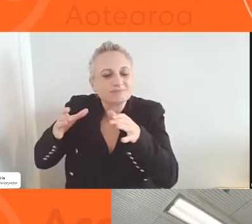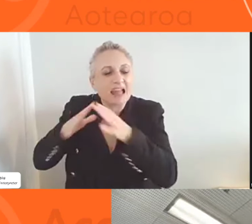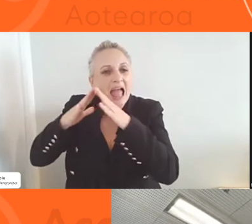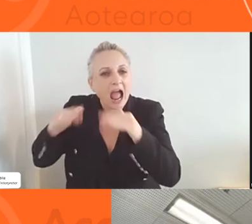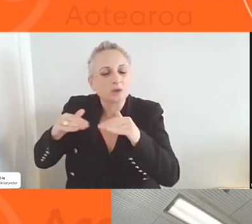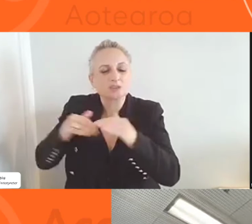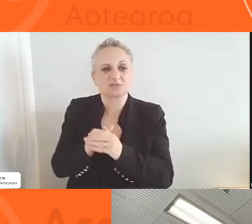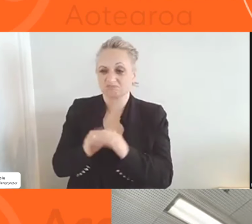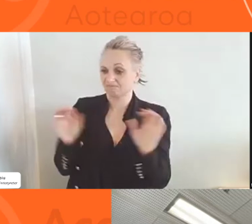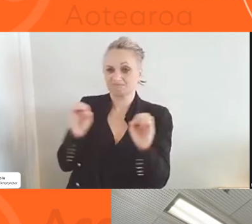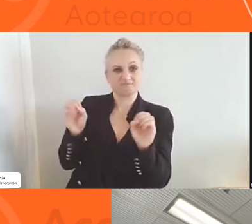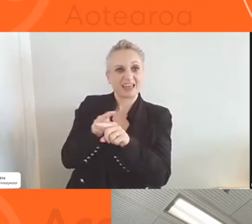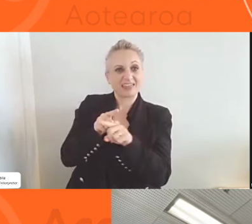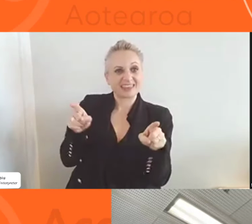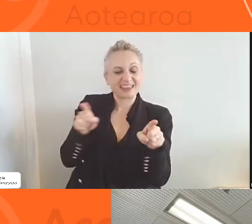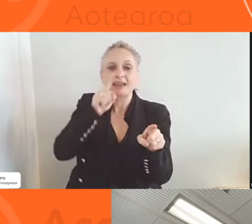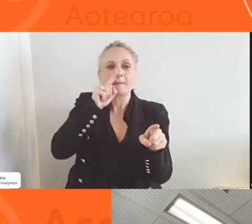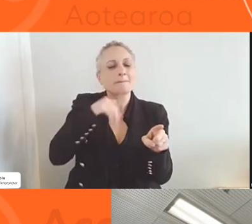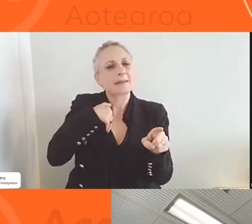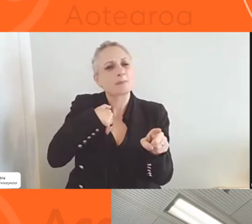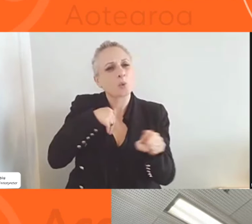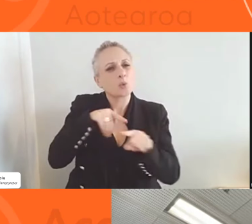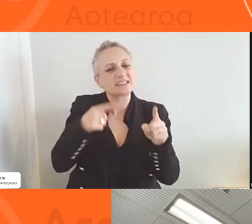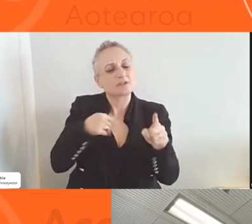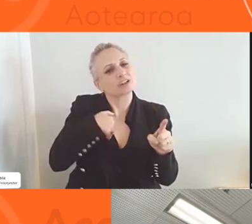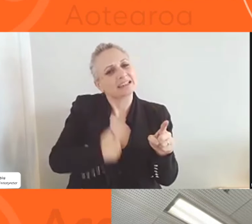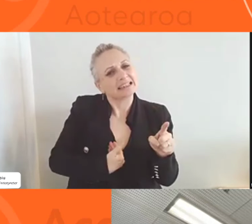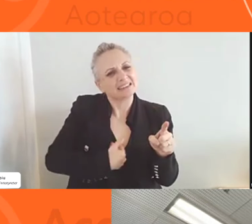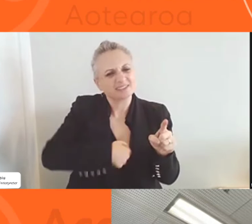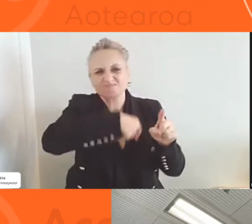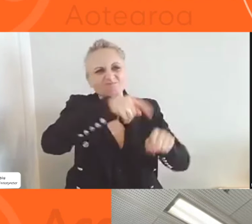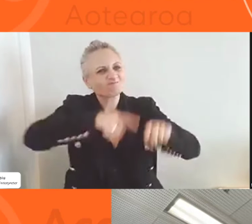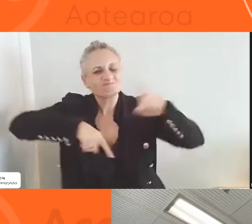it doesn't seem to cater for those larger, for those diverse needs